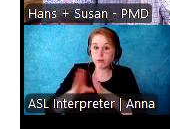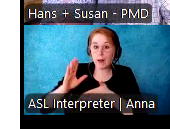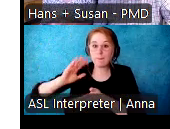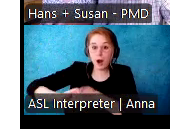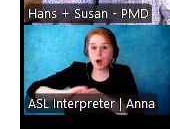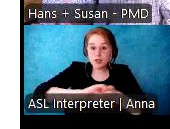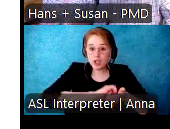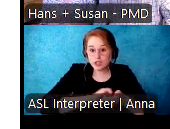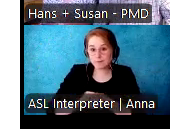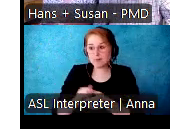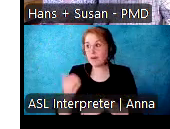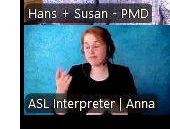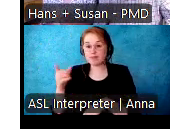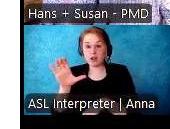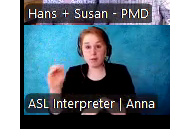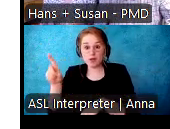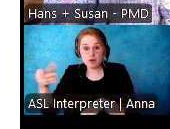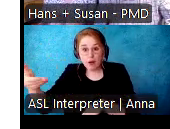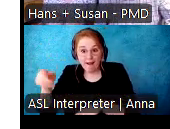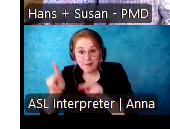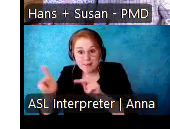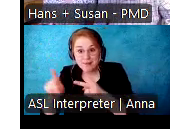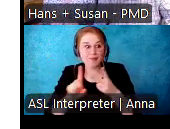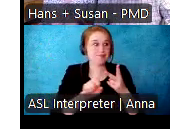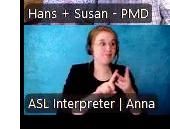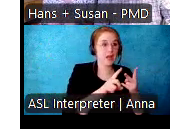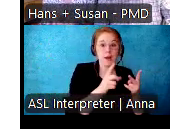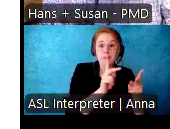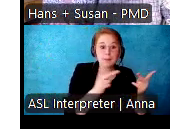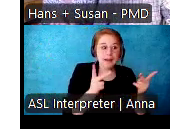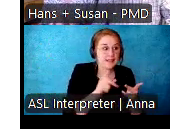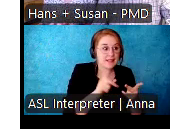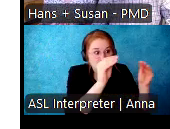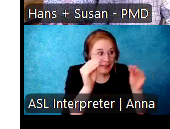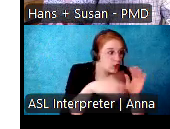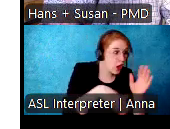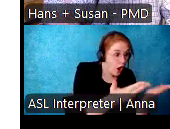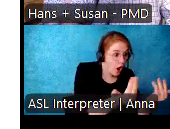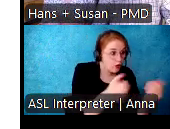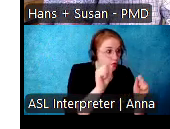And overall, to enhance brand perception so that when people hear WisCaregiver Careers,